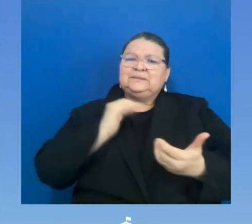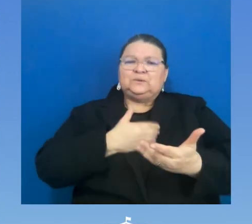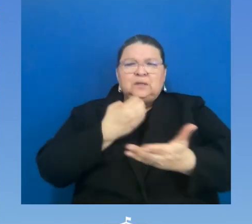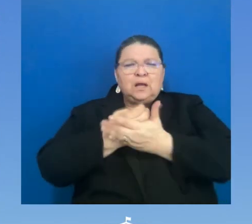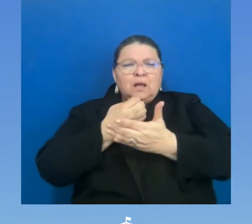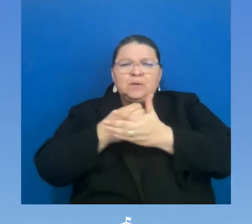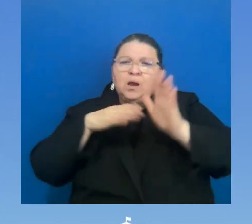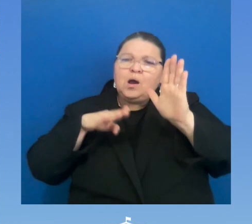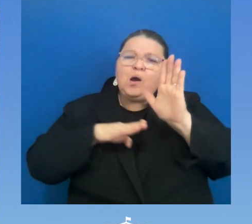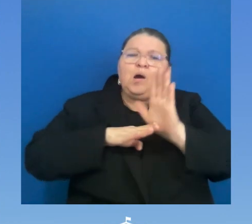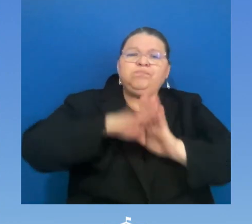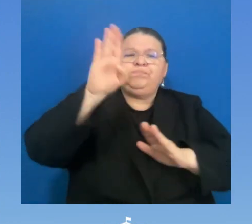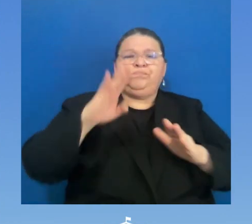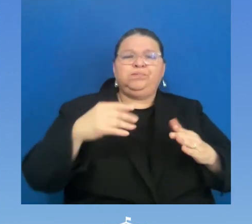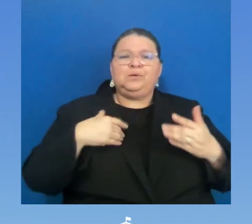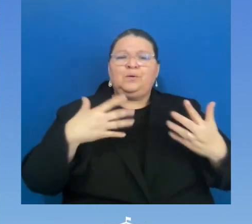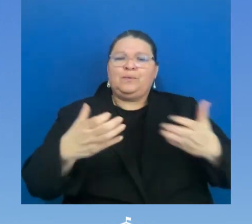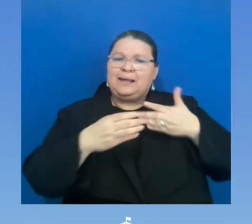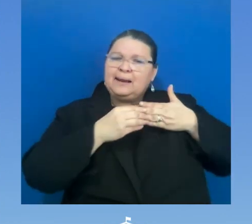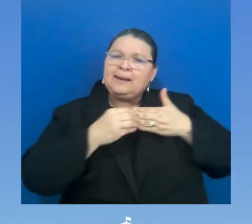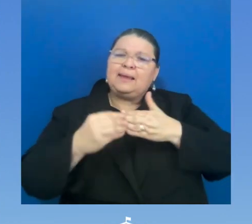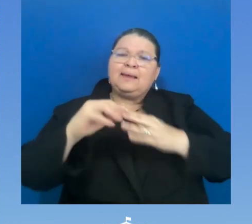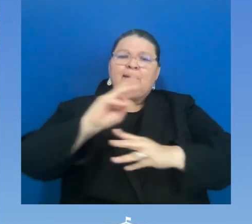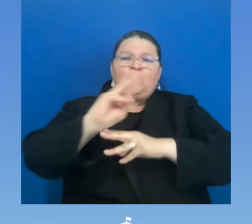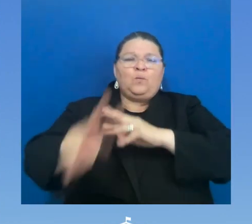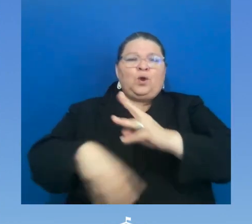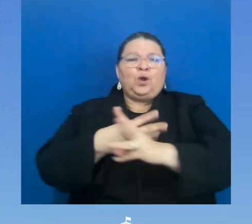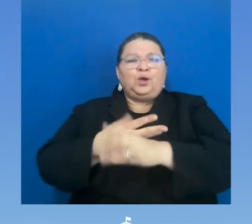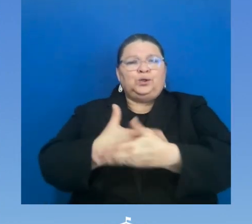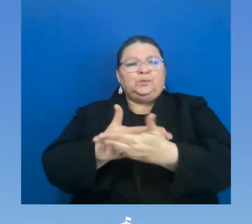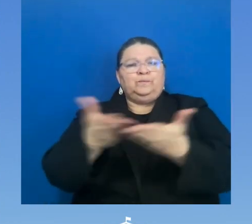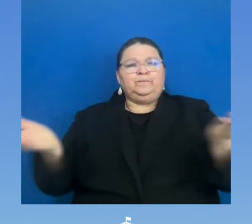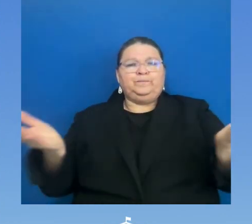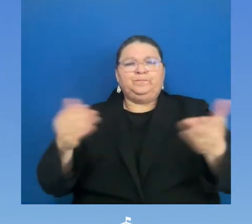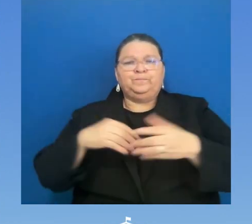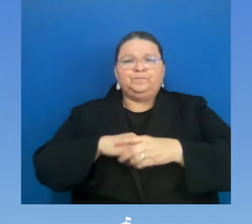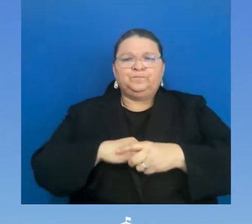we simply cannot afford to leave half of our workforce behind.